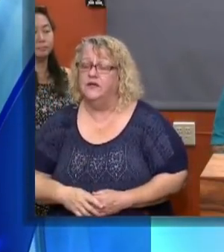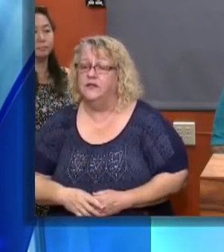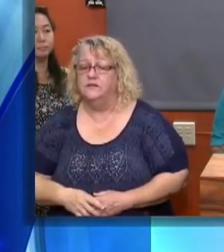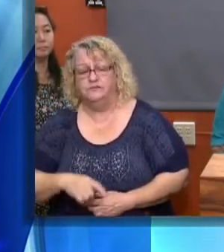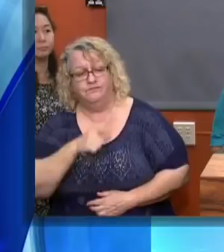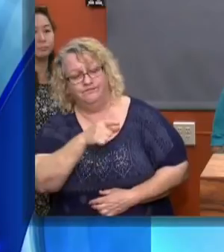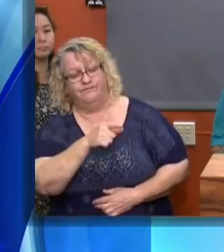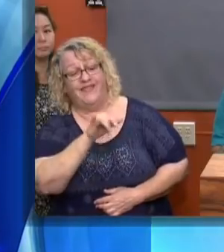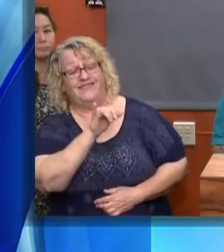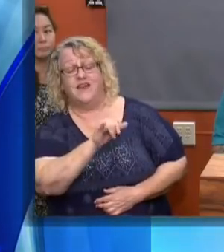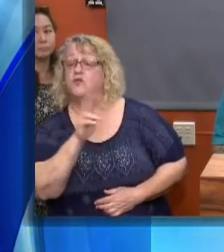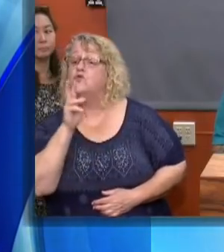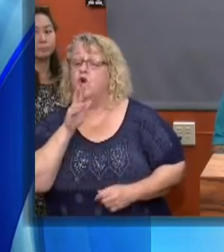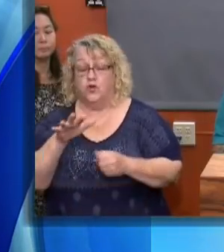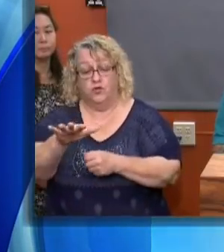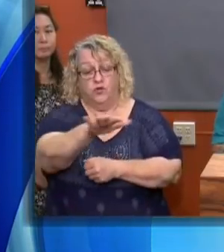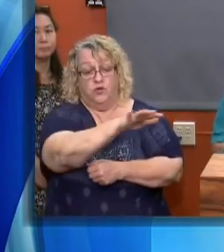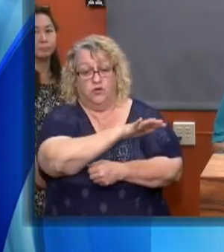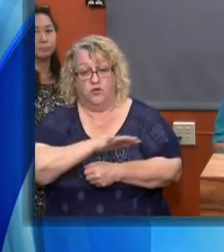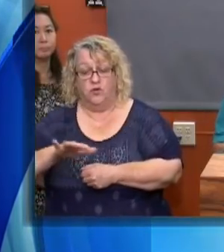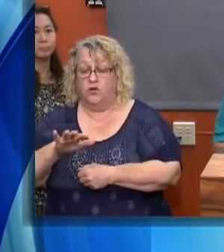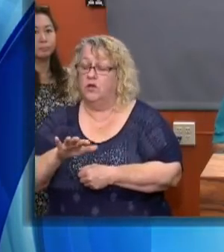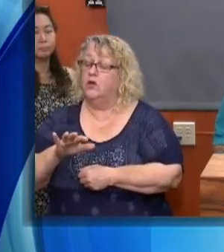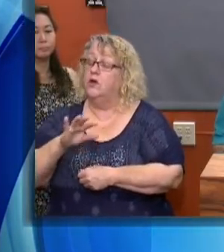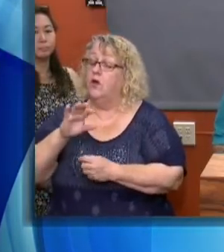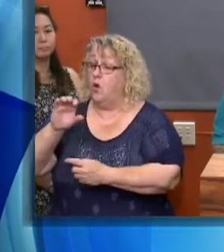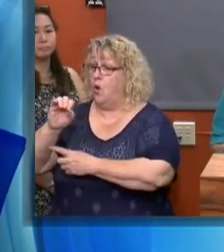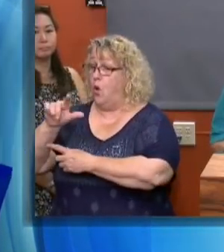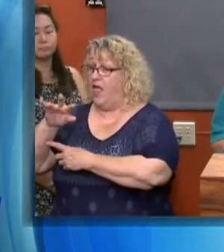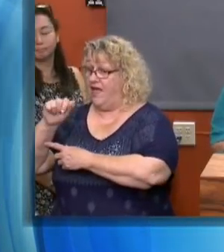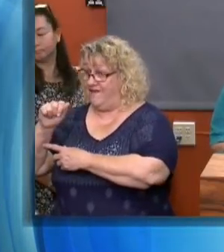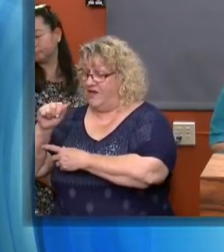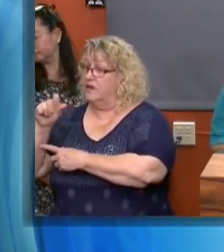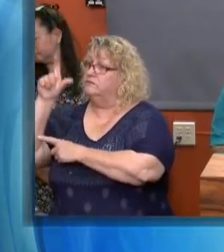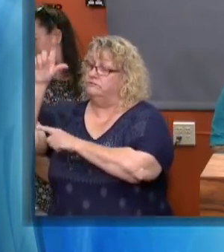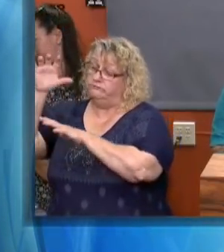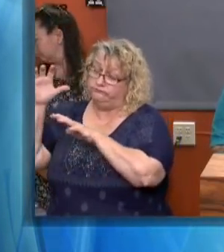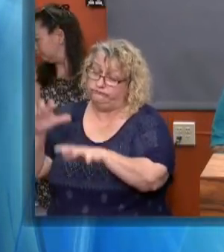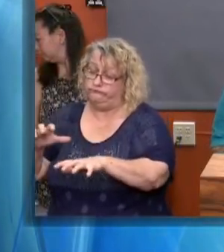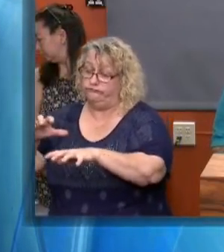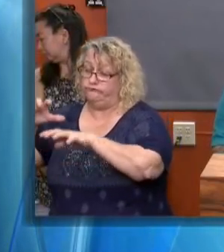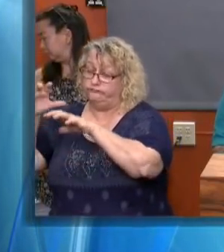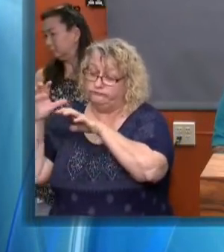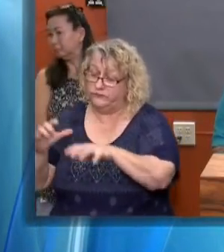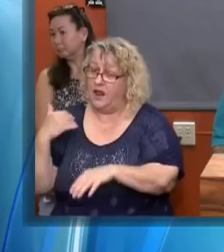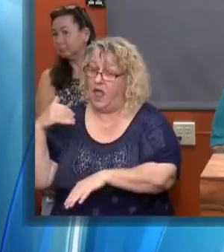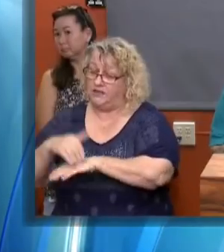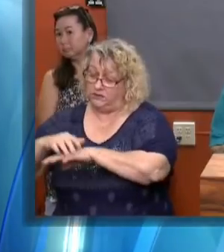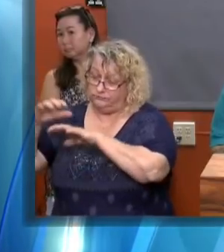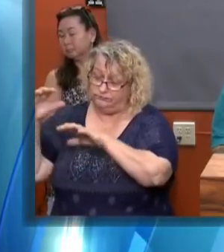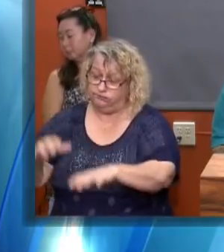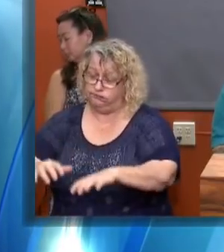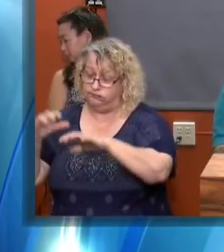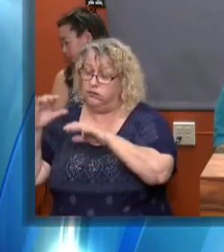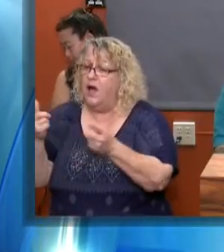WATER. BUILT IN 1905. WE SAW THAT BECAUSE TROPICAL